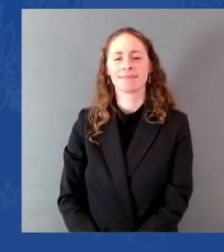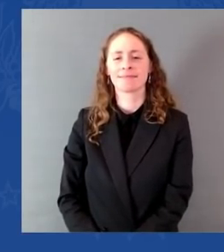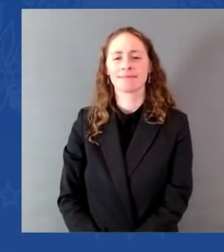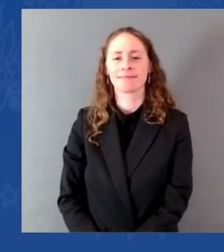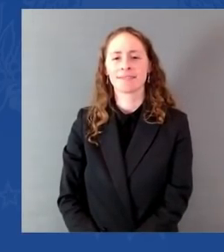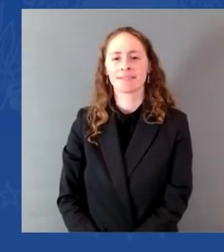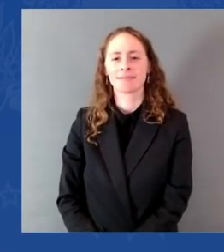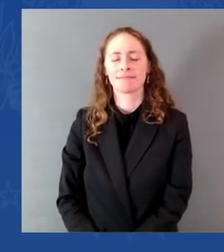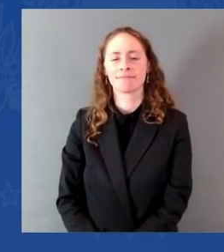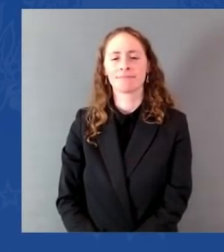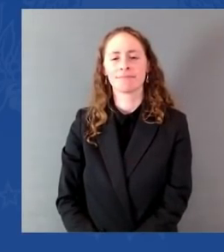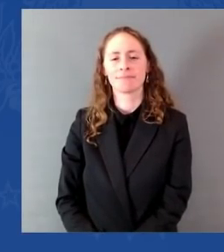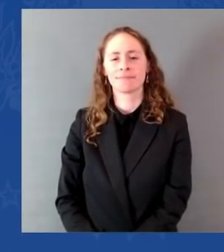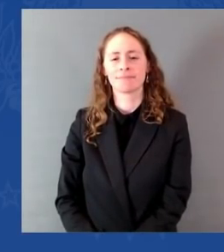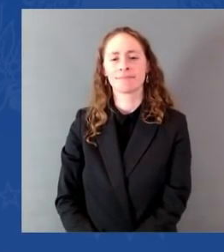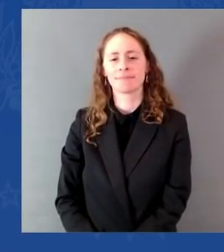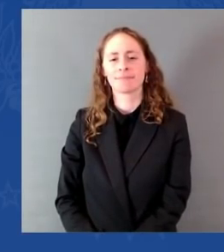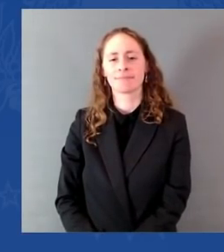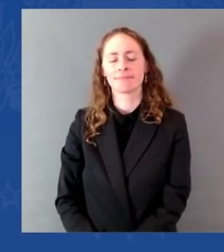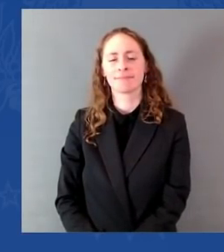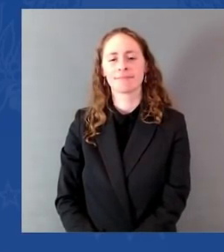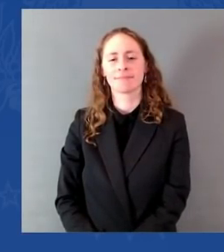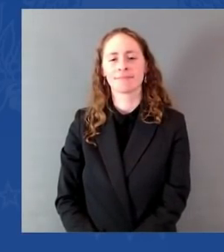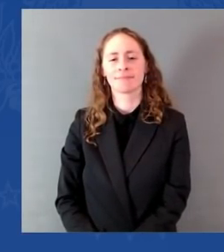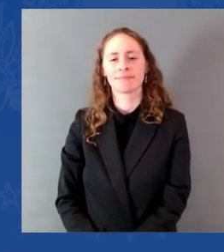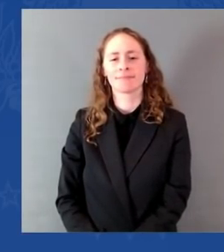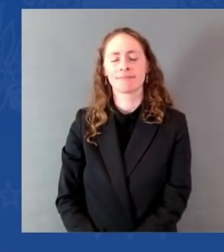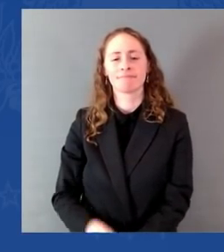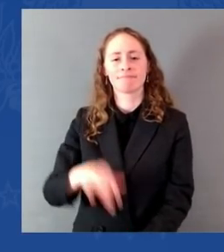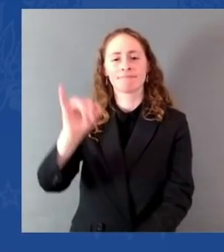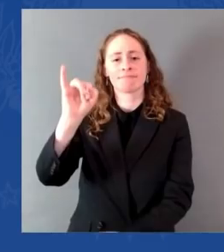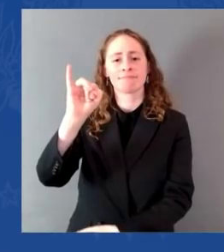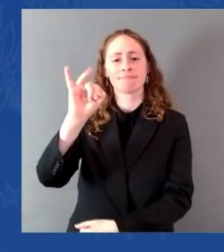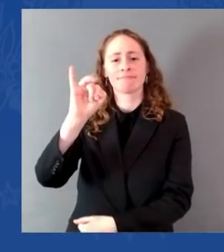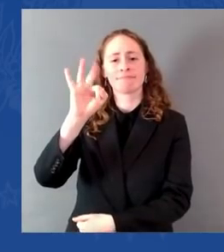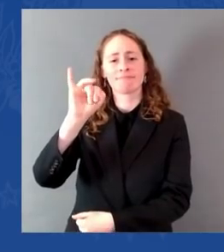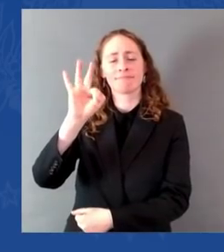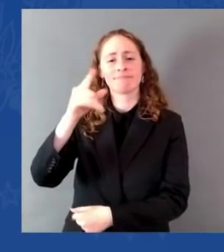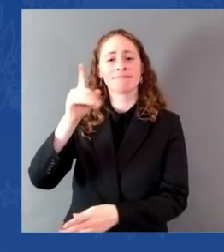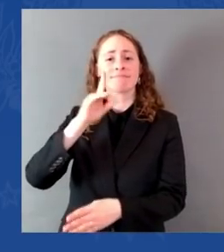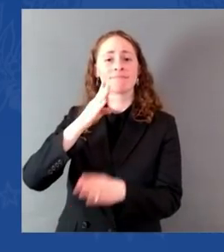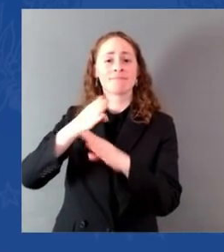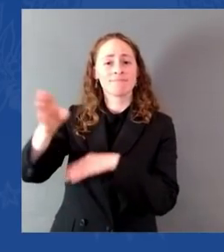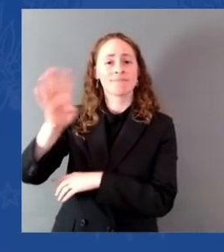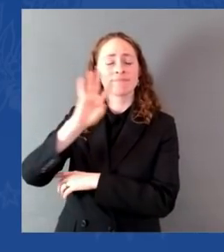the most -- best education, et cetera. We rank now number 8 in the world,